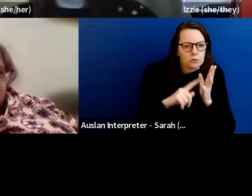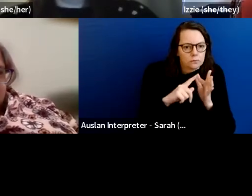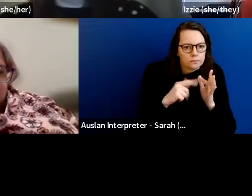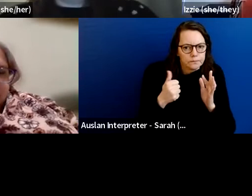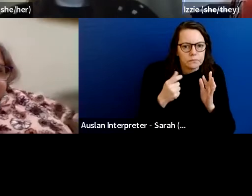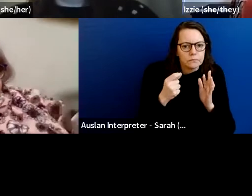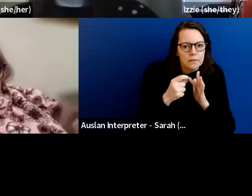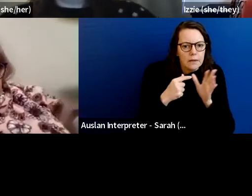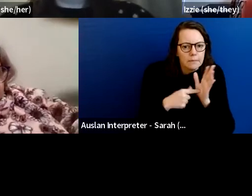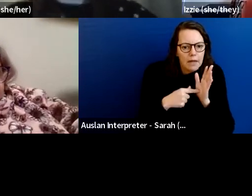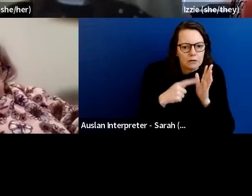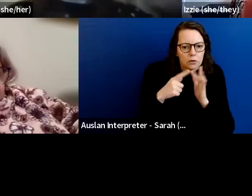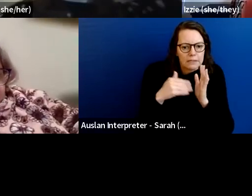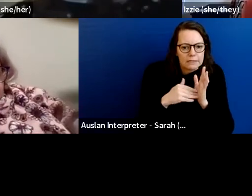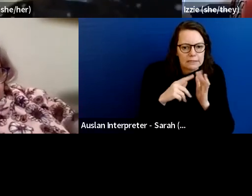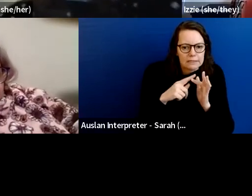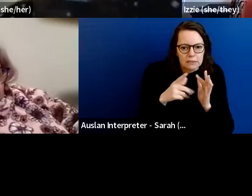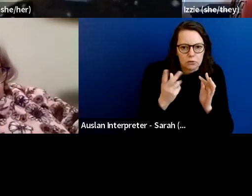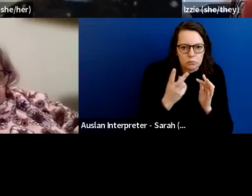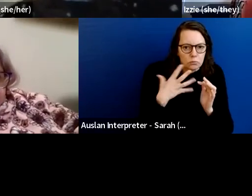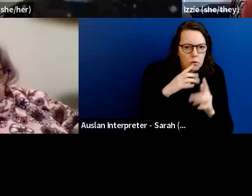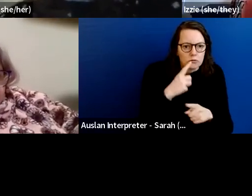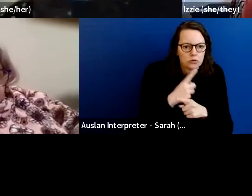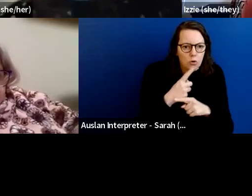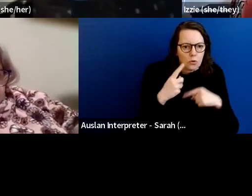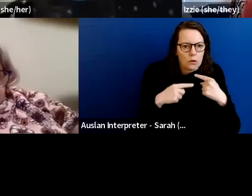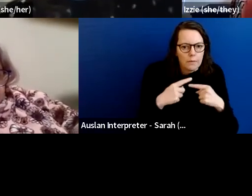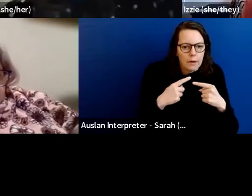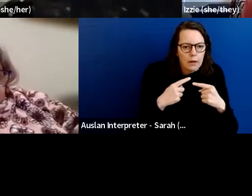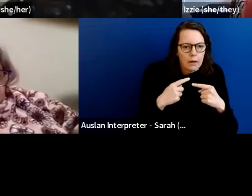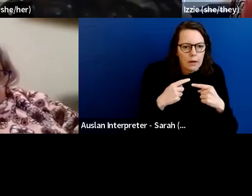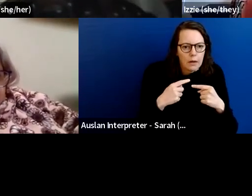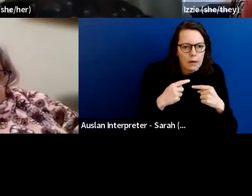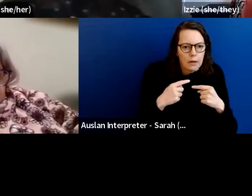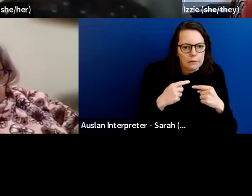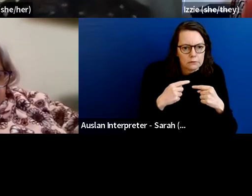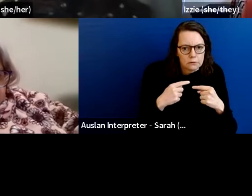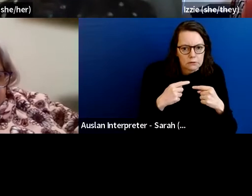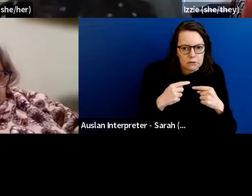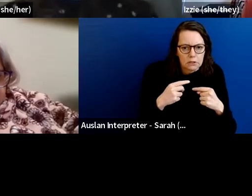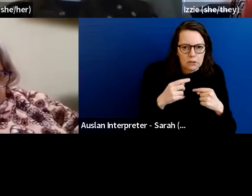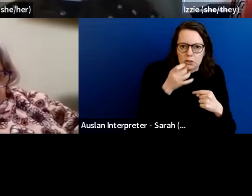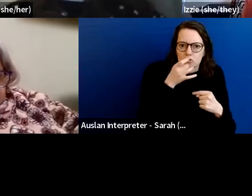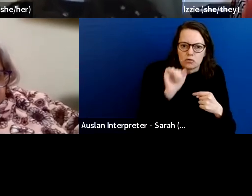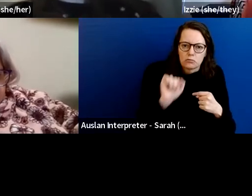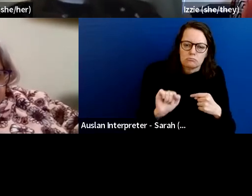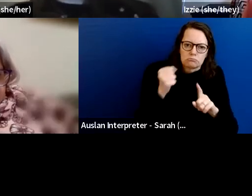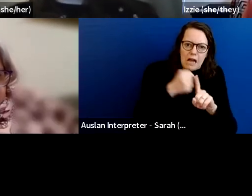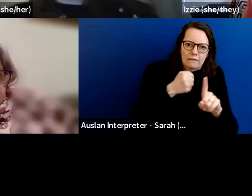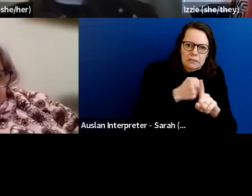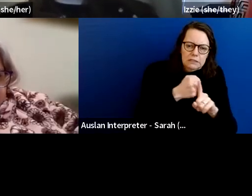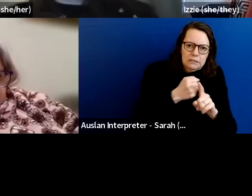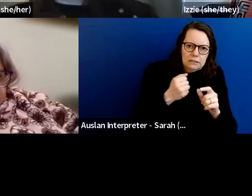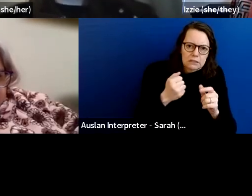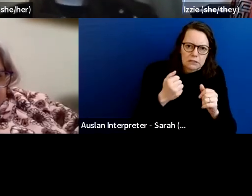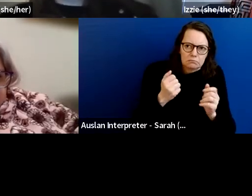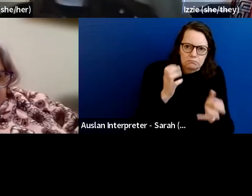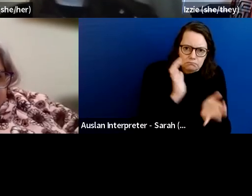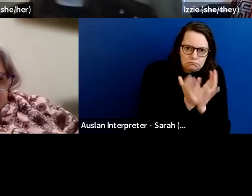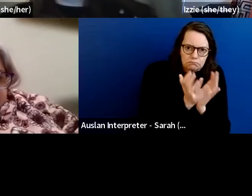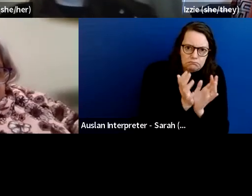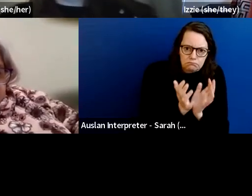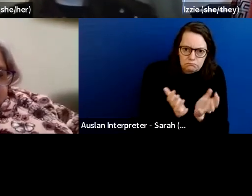and easy Did you have any reflections on building people are building young children's voice before we move on because I know this has got a question for everyone.